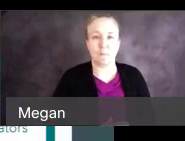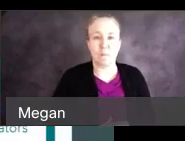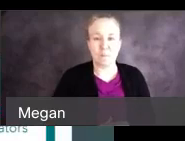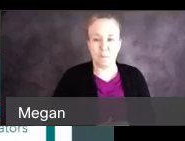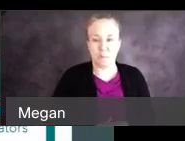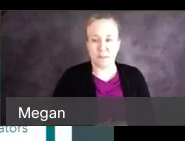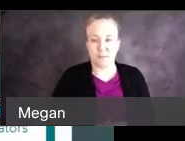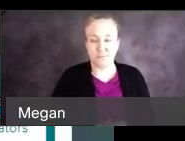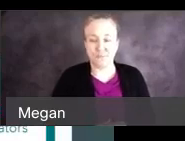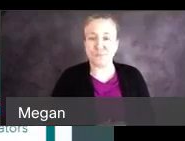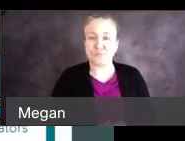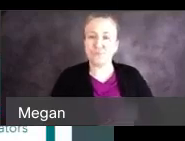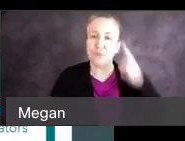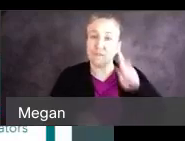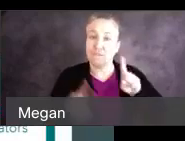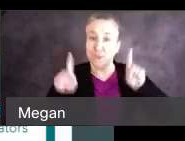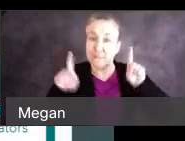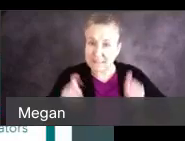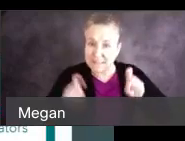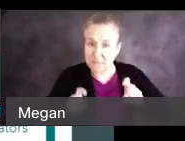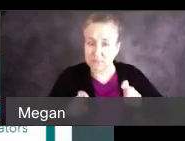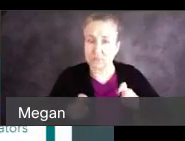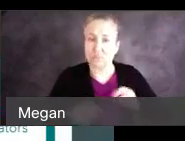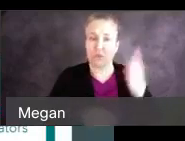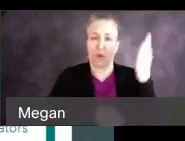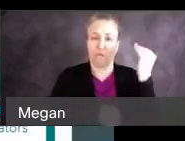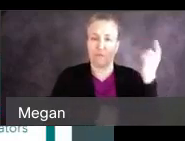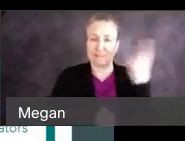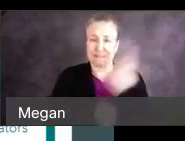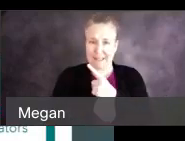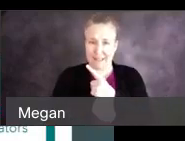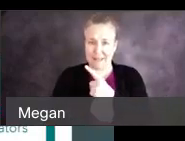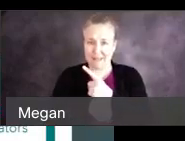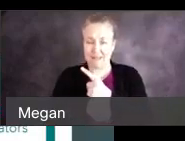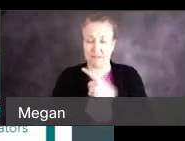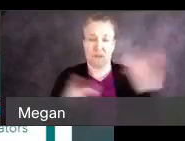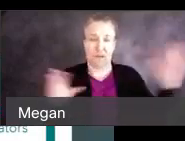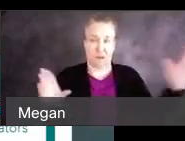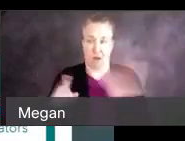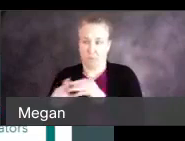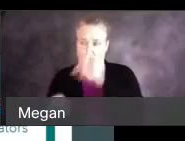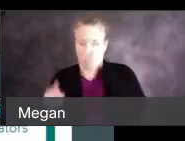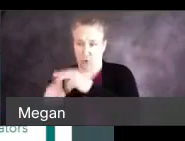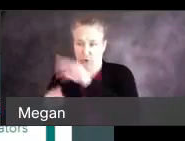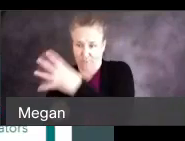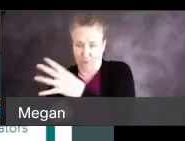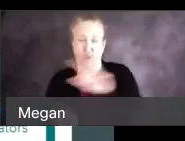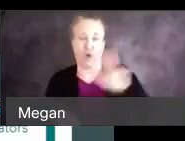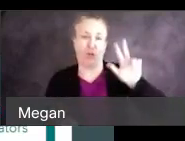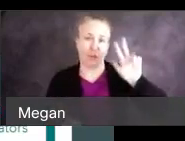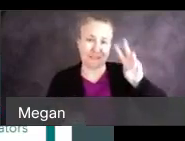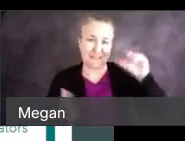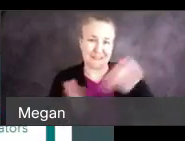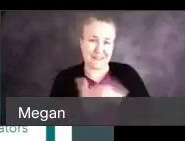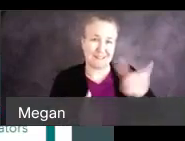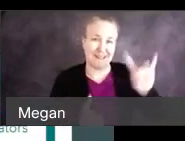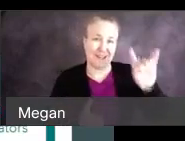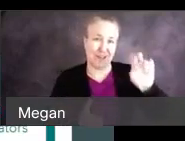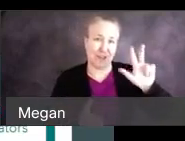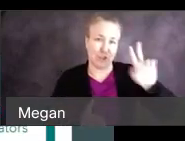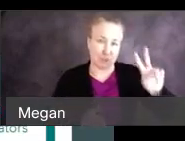In terms of testing, for the 14-day period ending March the 4th, 36,832 Montgomery County residents